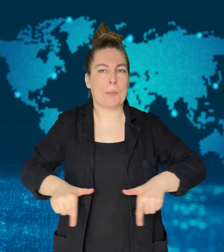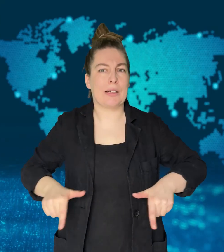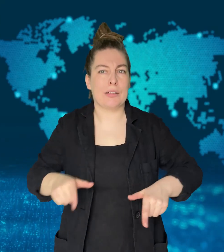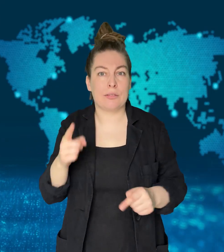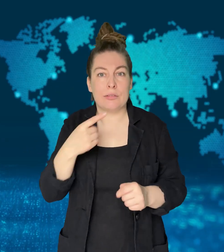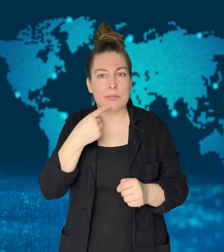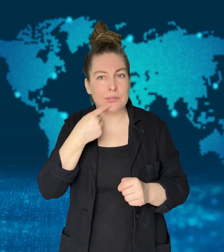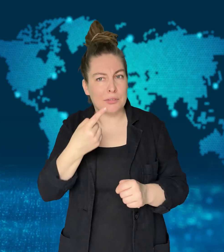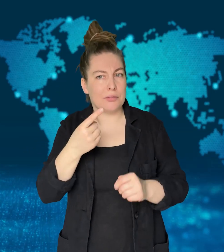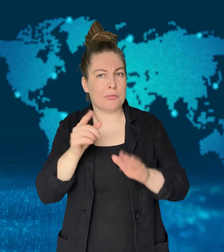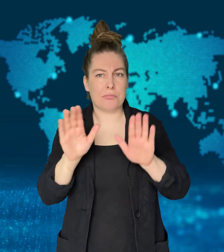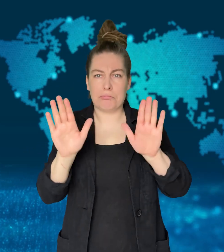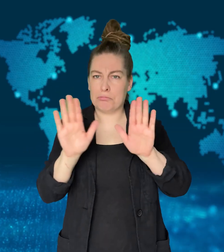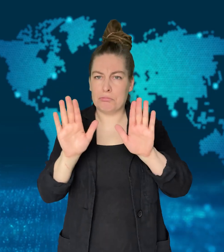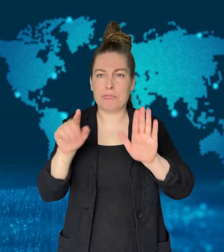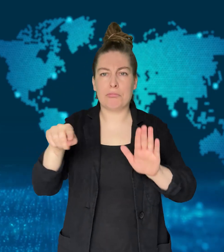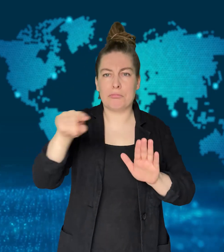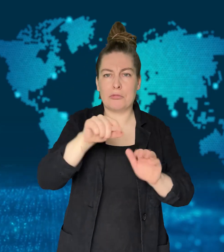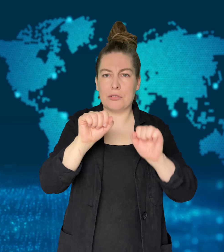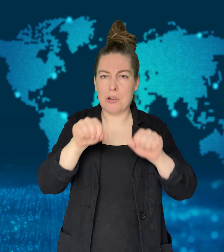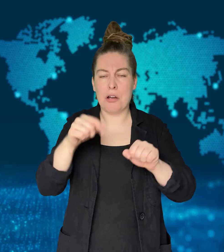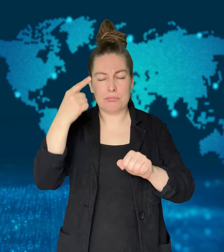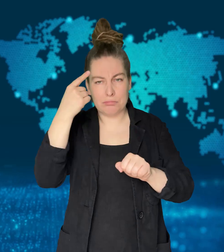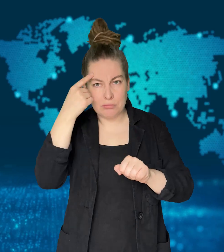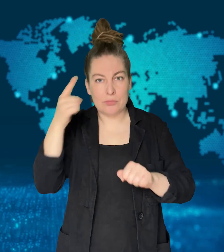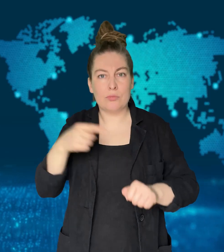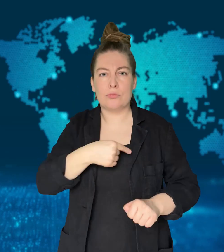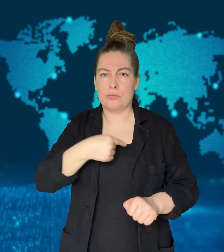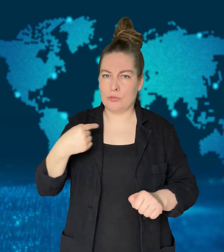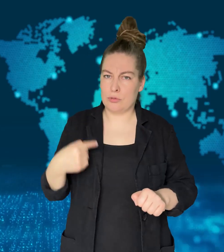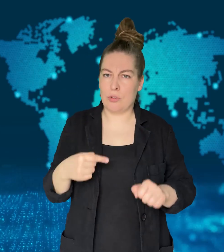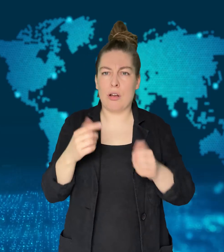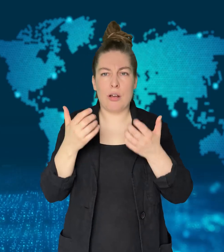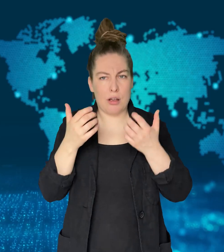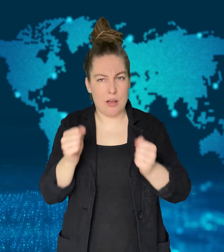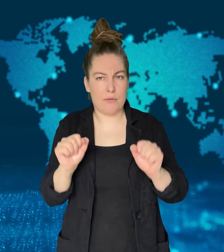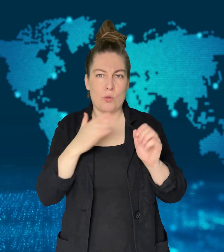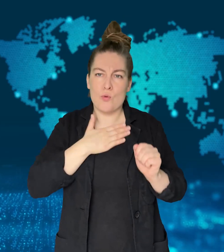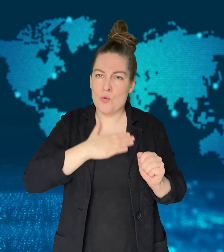has assured that "China stays committed to